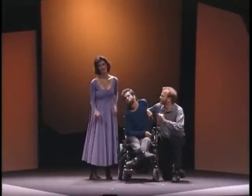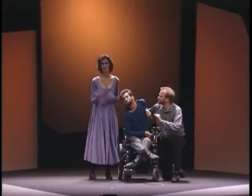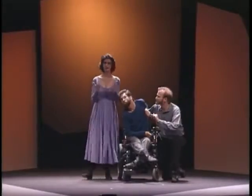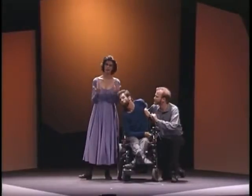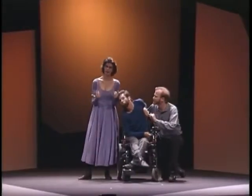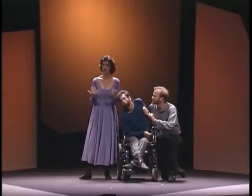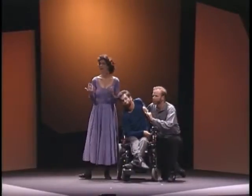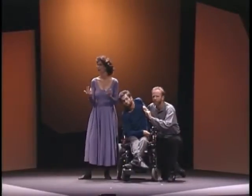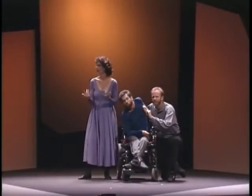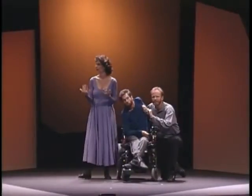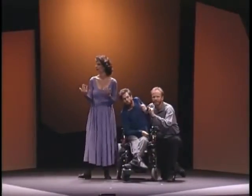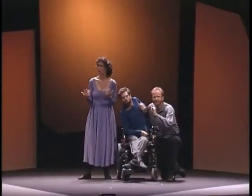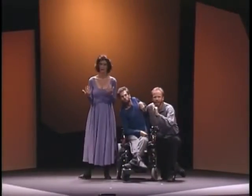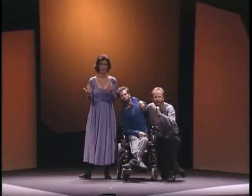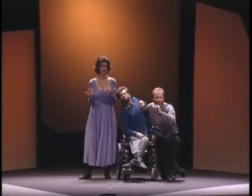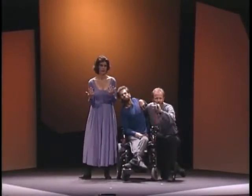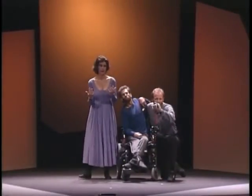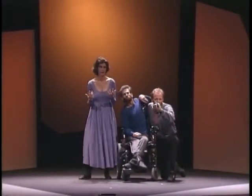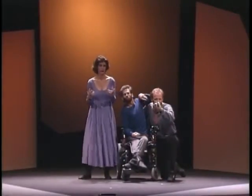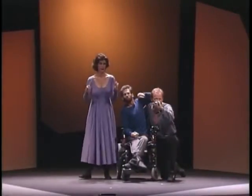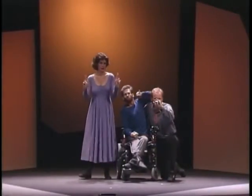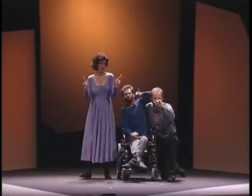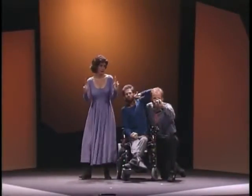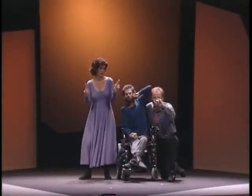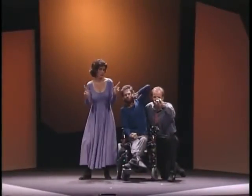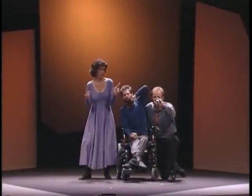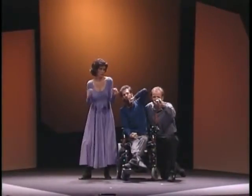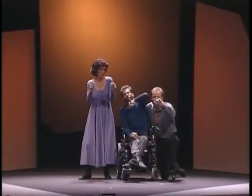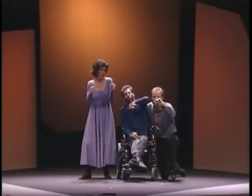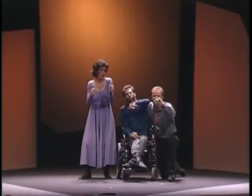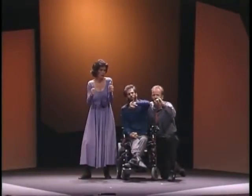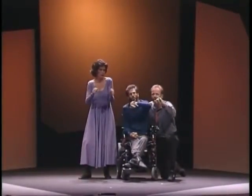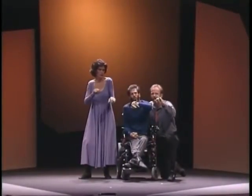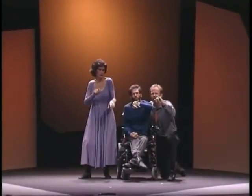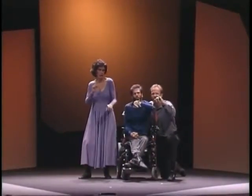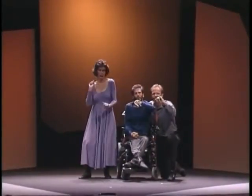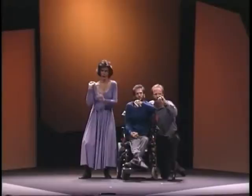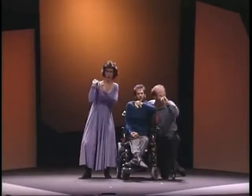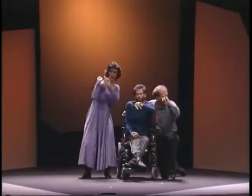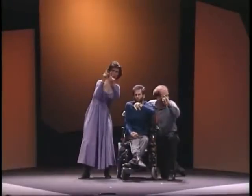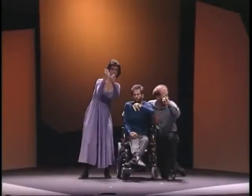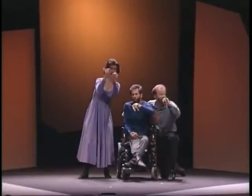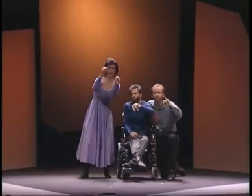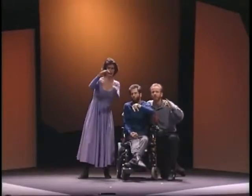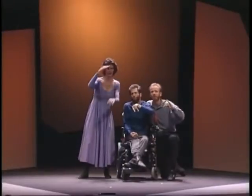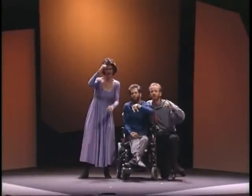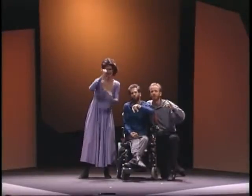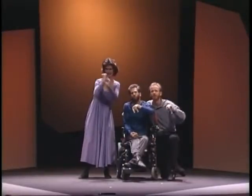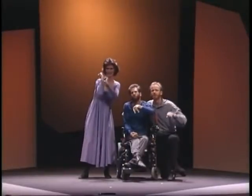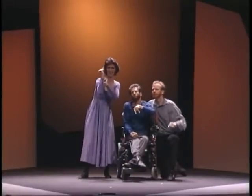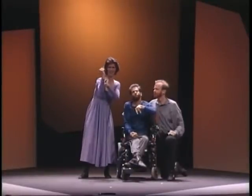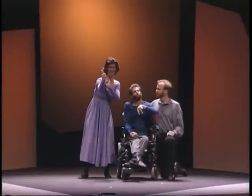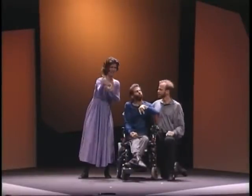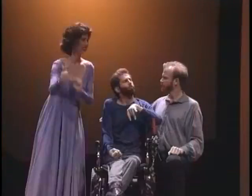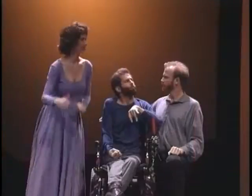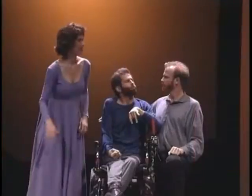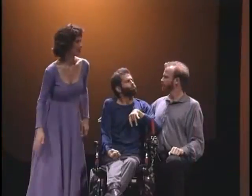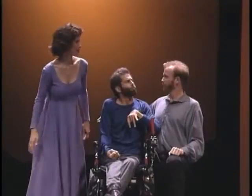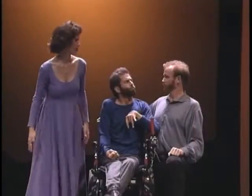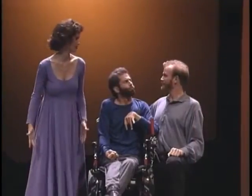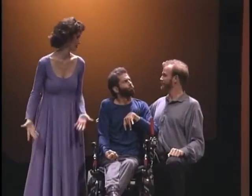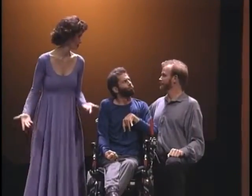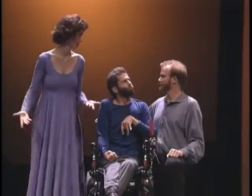ready to make my 50-yard dash to the sanctuary on the other side but recently